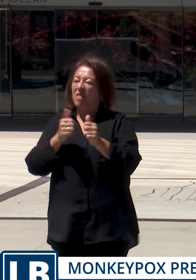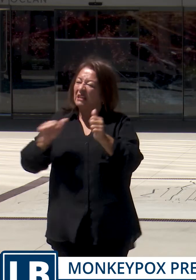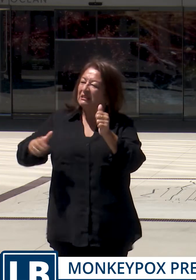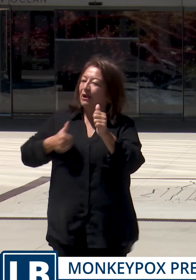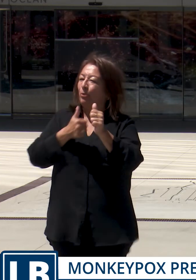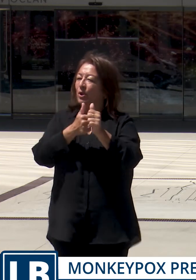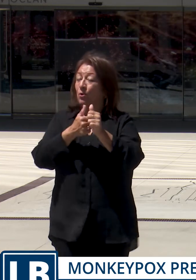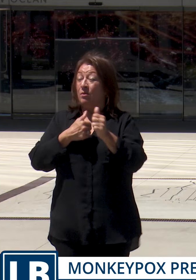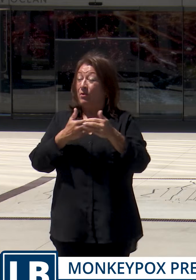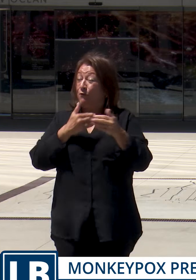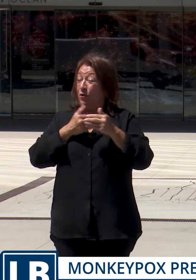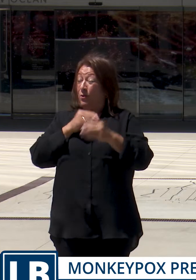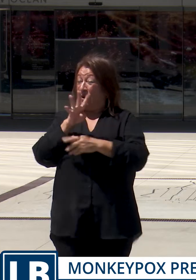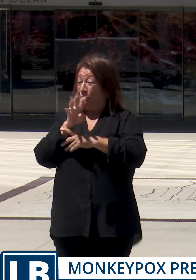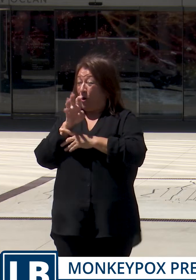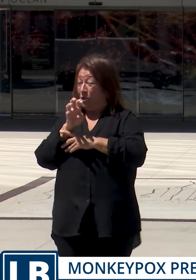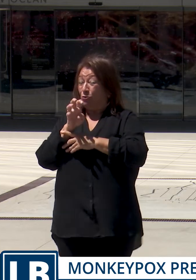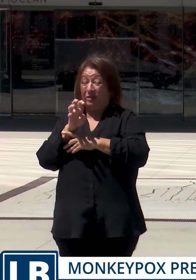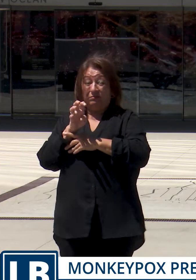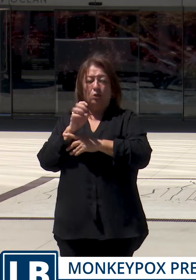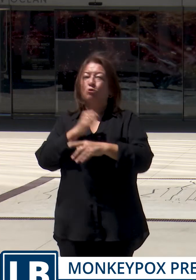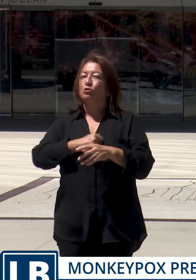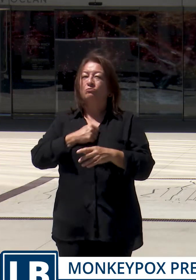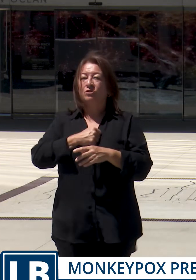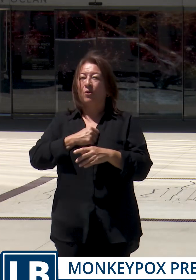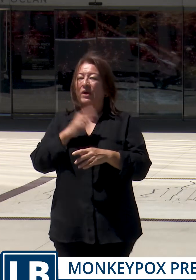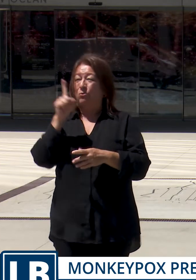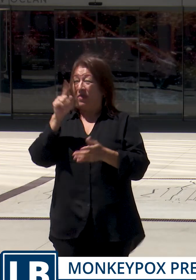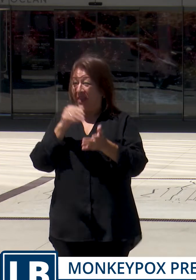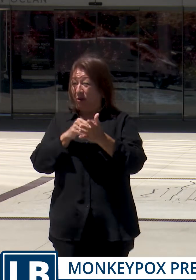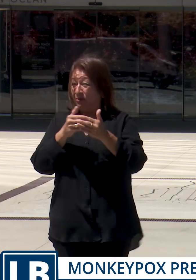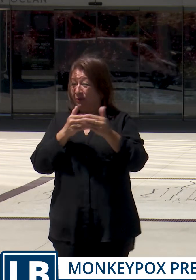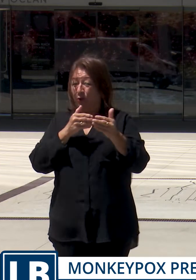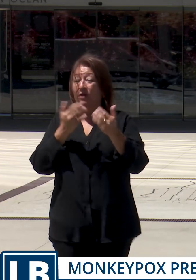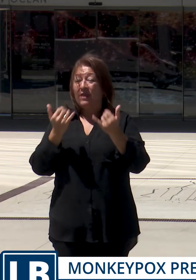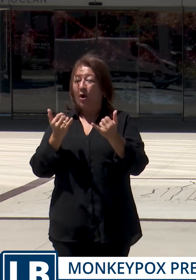before that uh no sorry we had a thousand before that so we've received a total of right around a